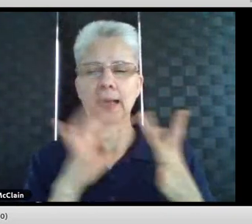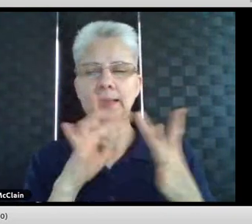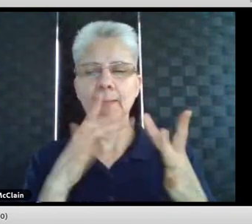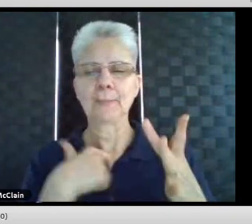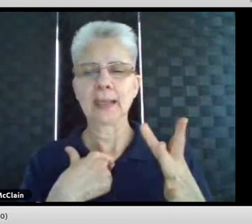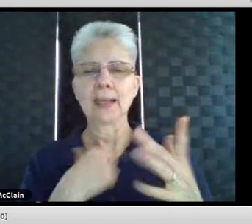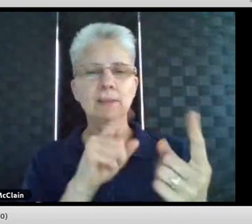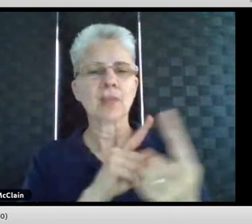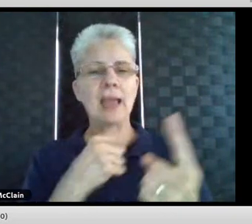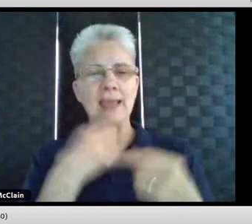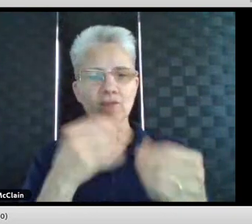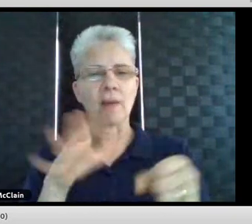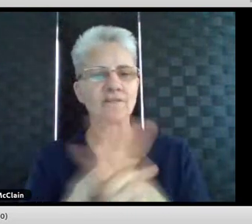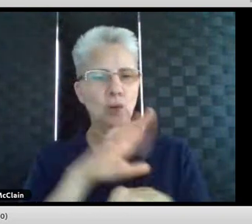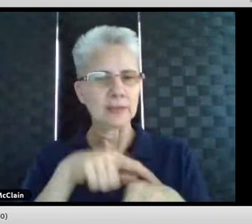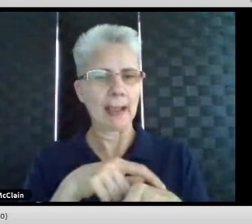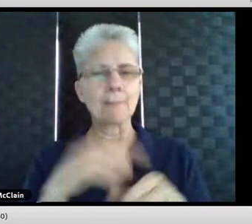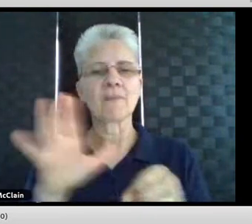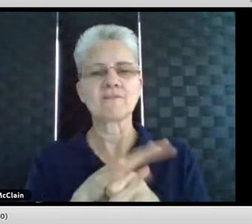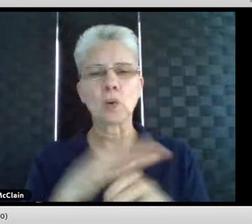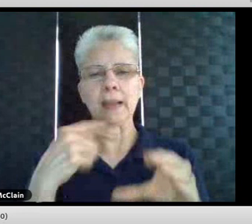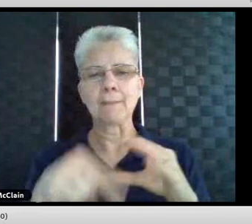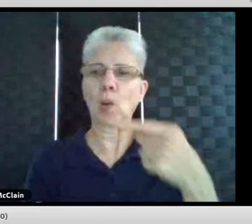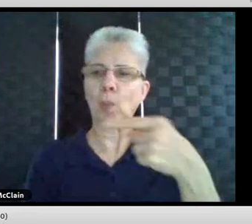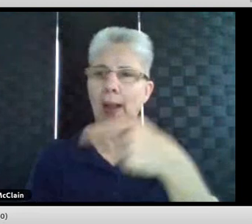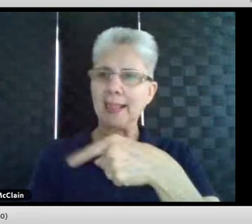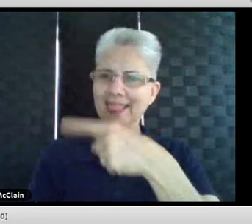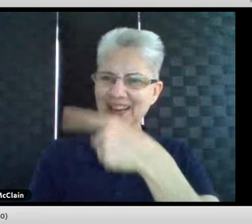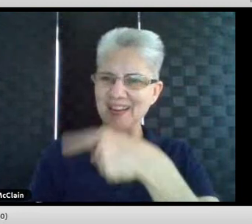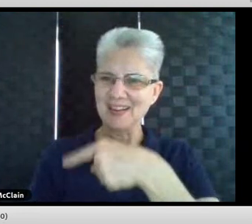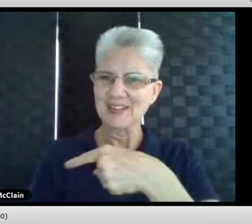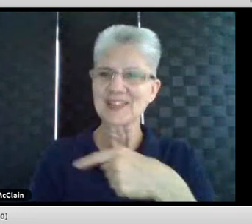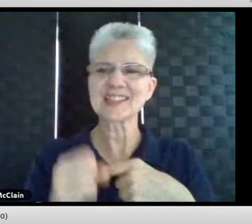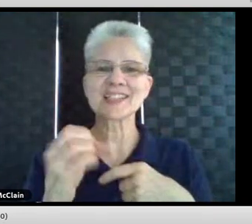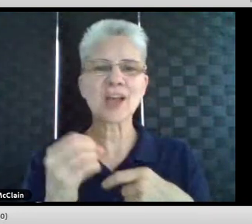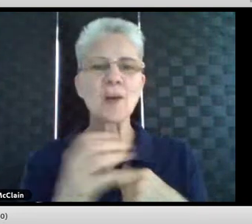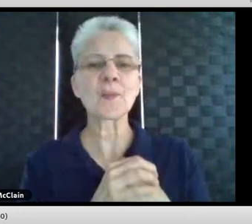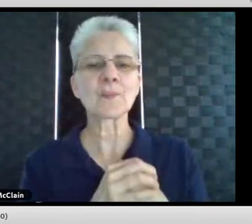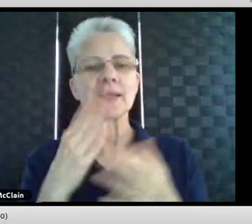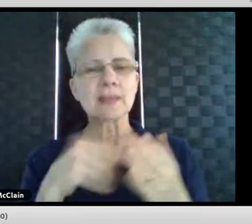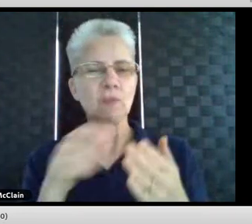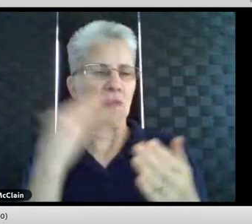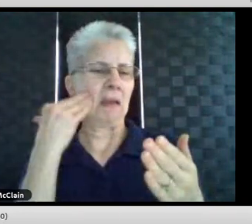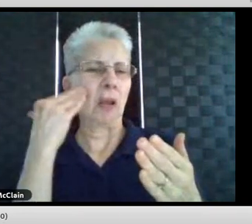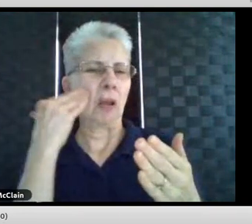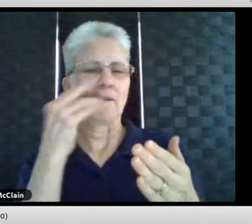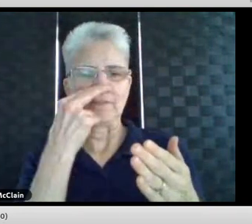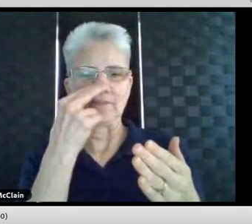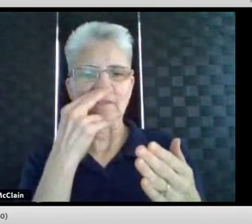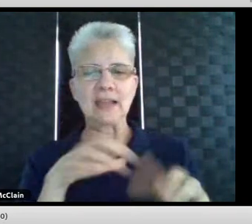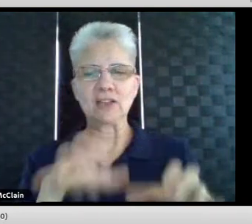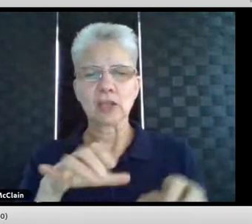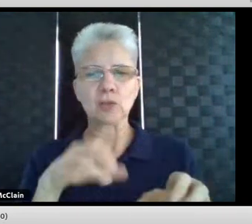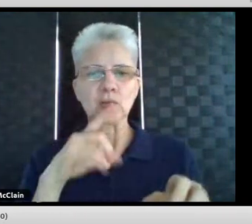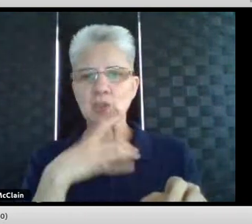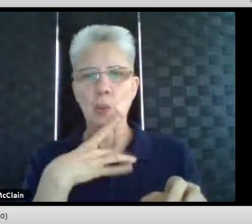I did give you my full name and my full e-mail right there. So some of you, I know, it's funny, in the chat, you said you don't like to do that,